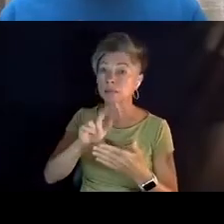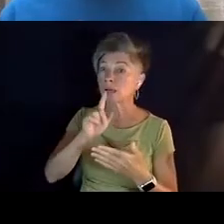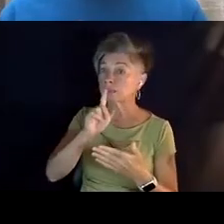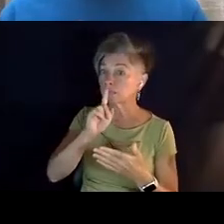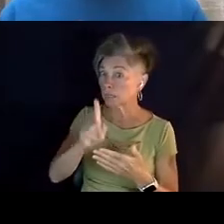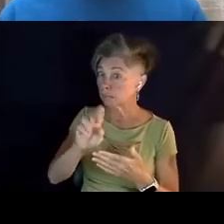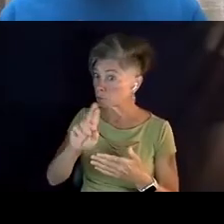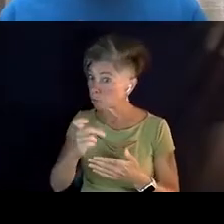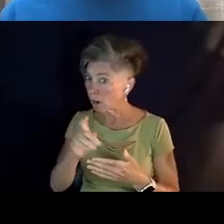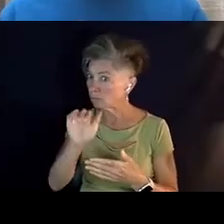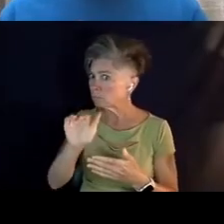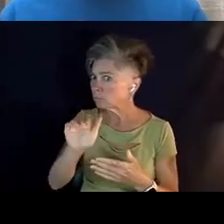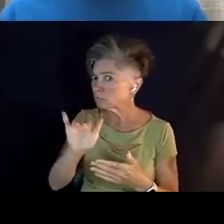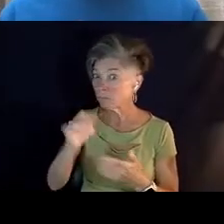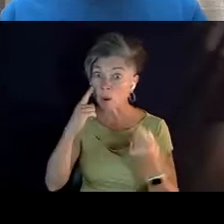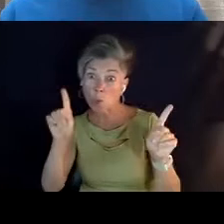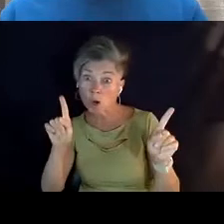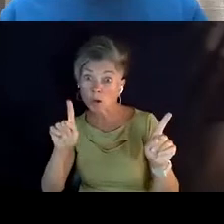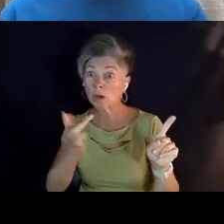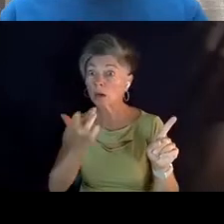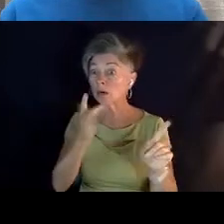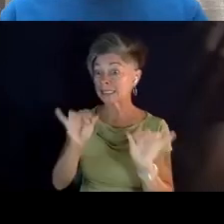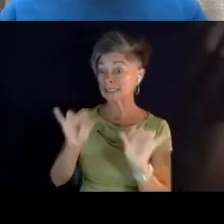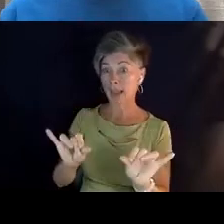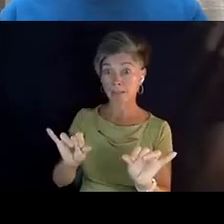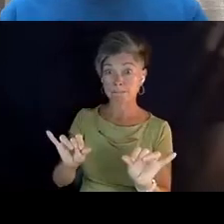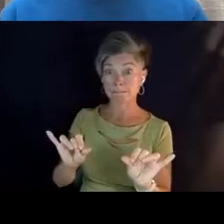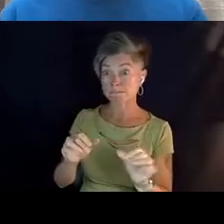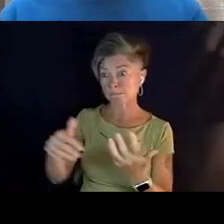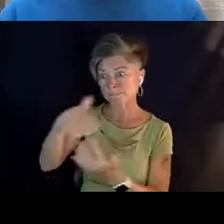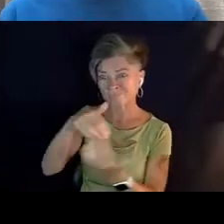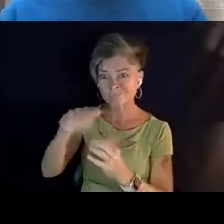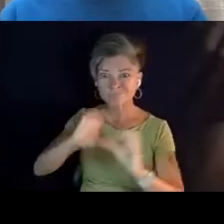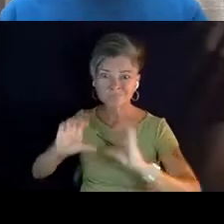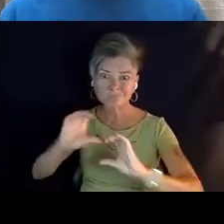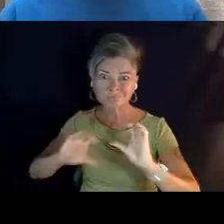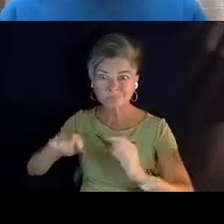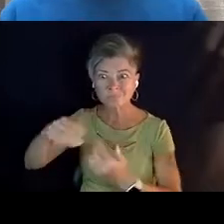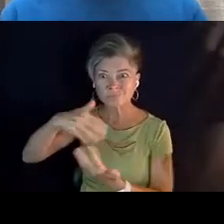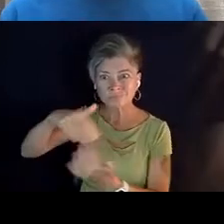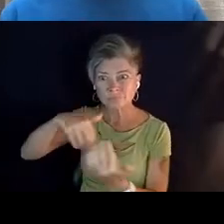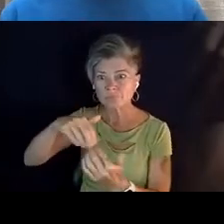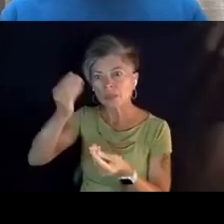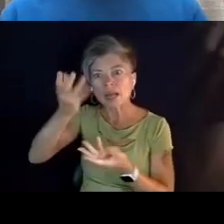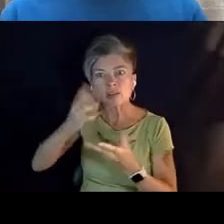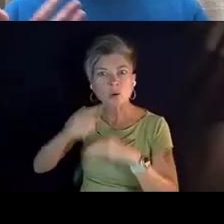Do you wanna stay on that same formulation? Tell us what that was like for you, so again, we can help you make good decisions